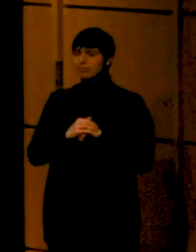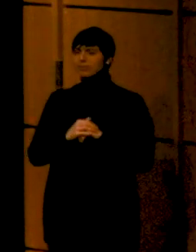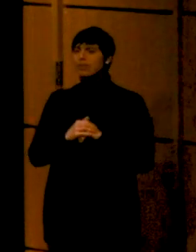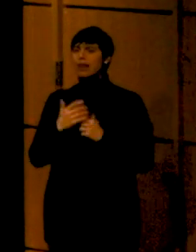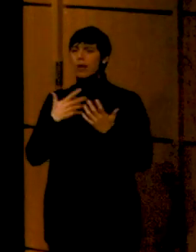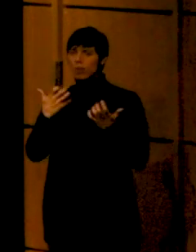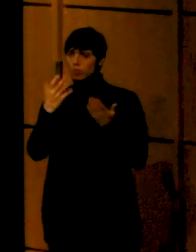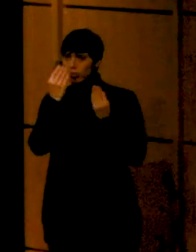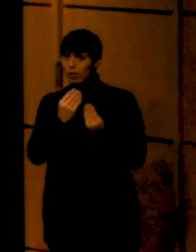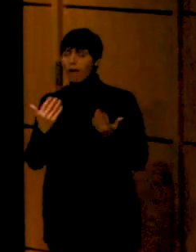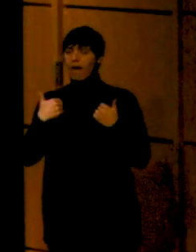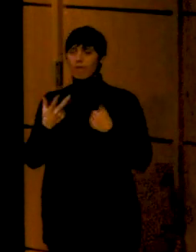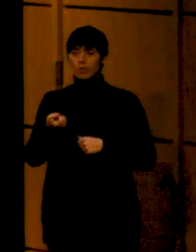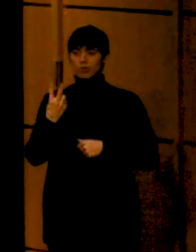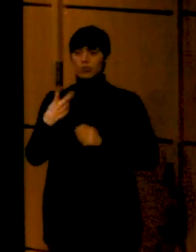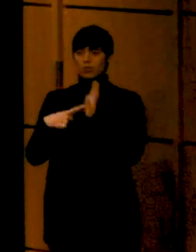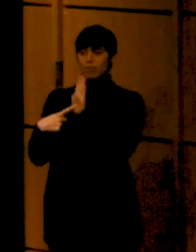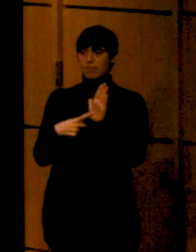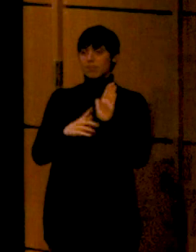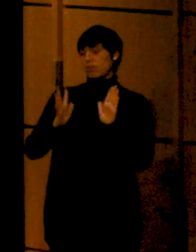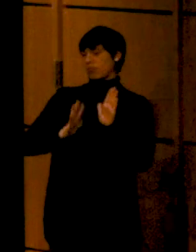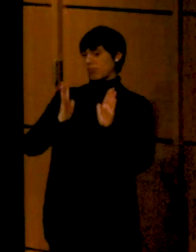one was held in 1980.